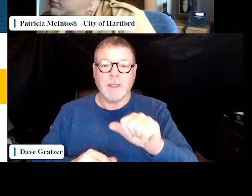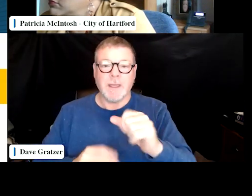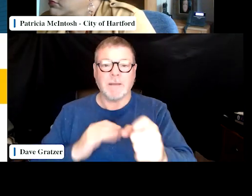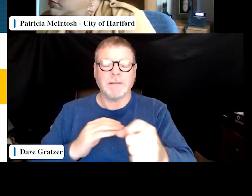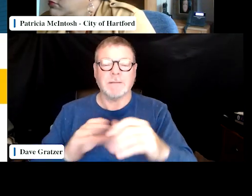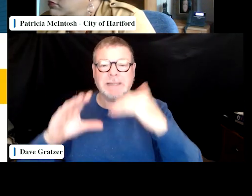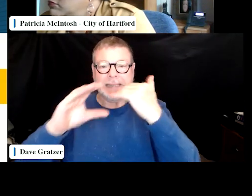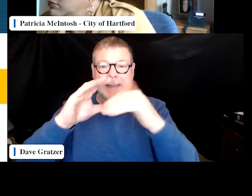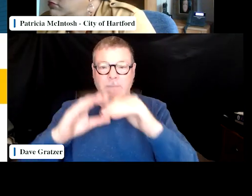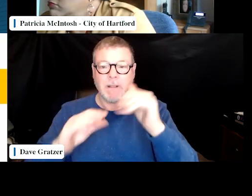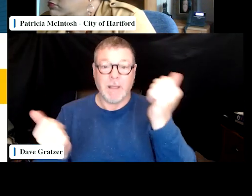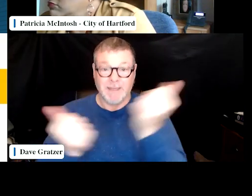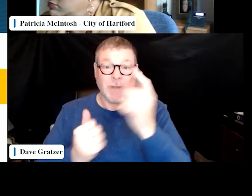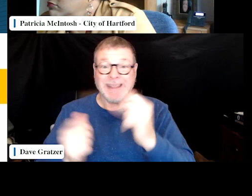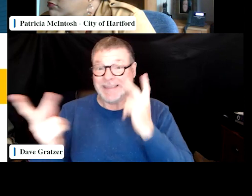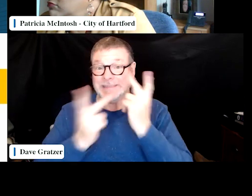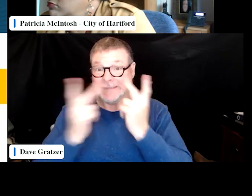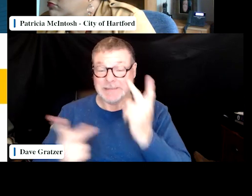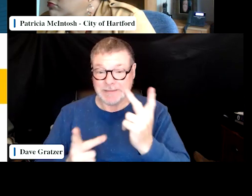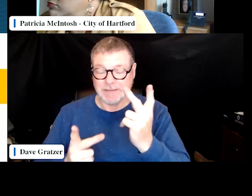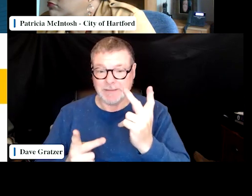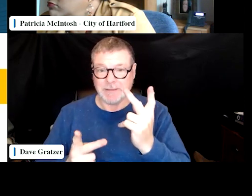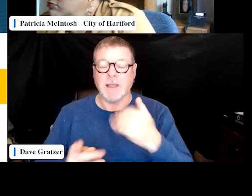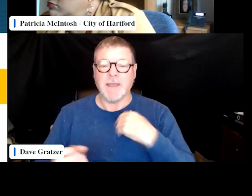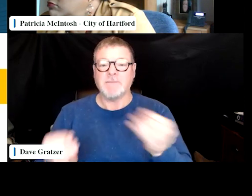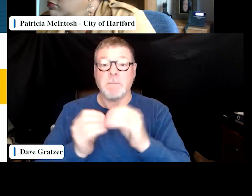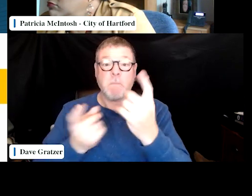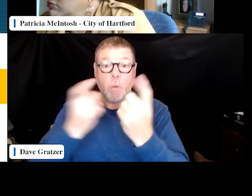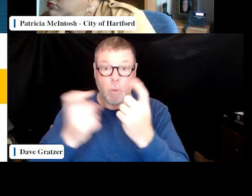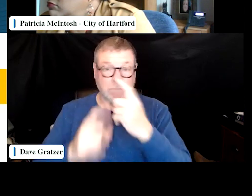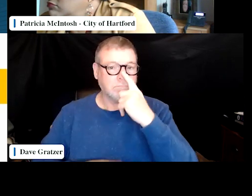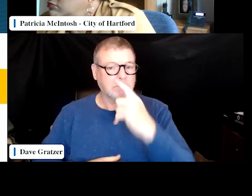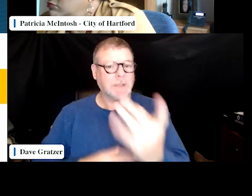where everyone else could see it, so if they have more questions, they could reach out to me?